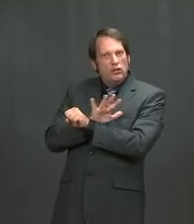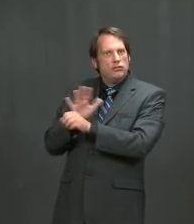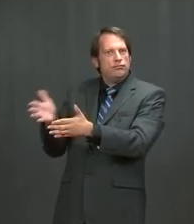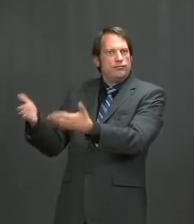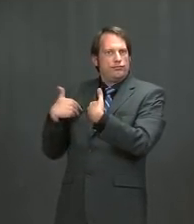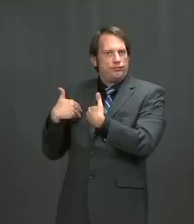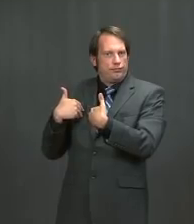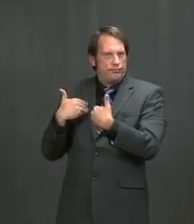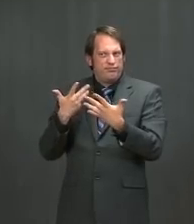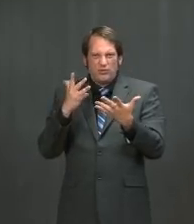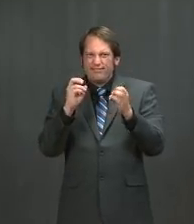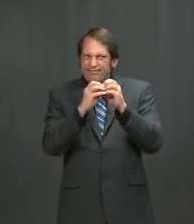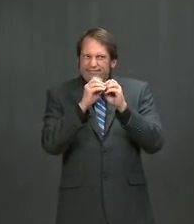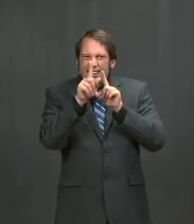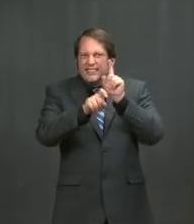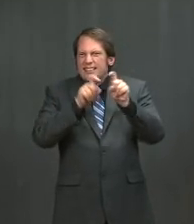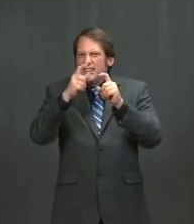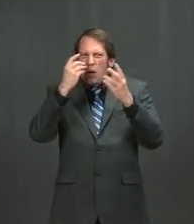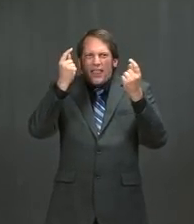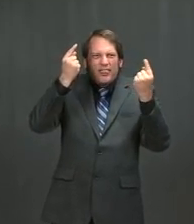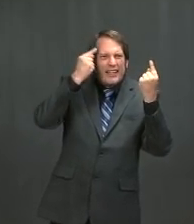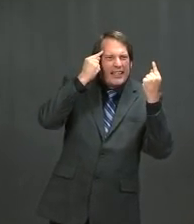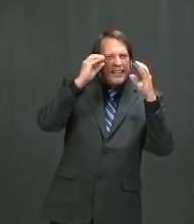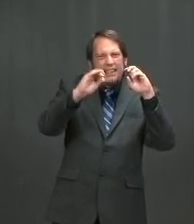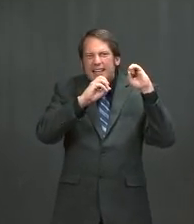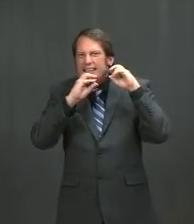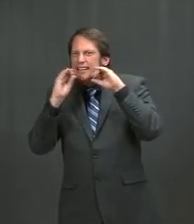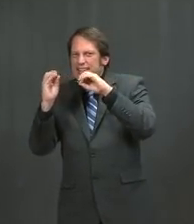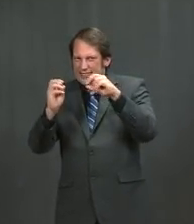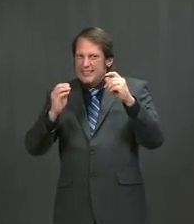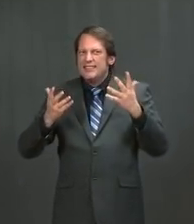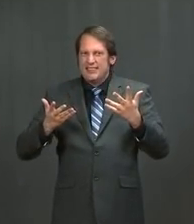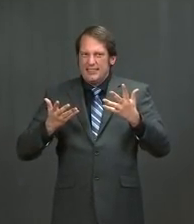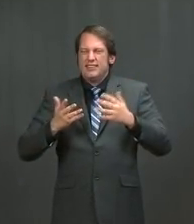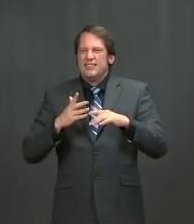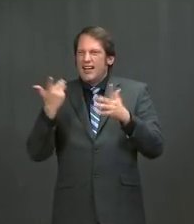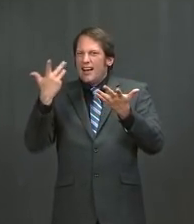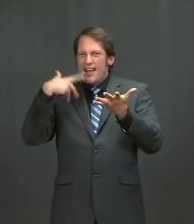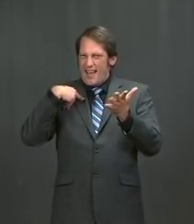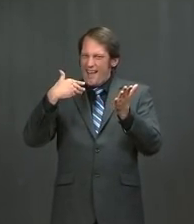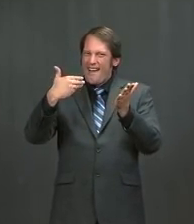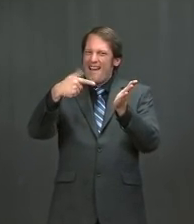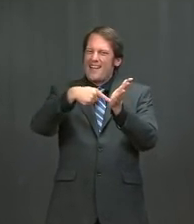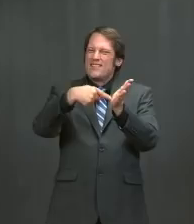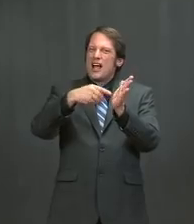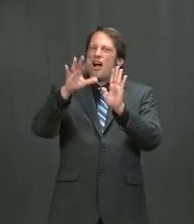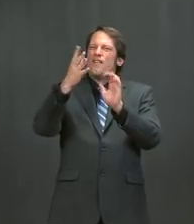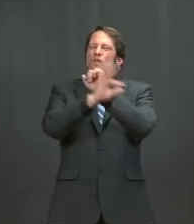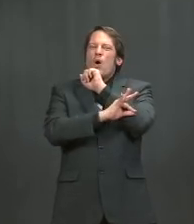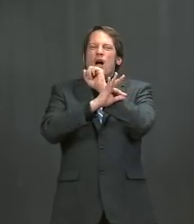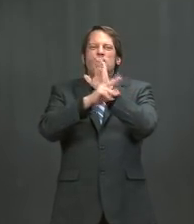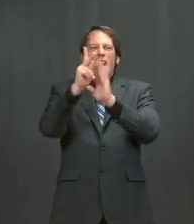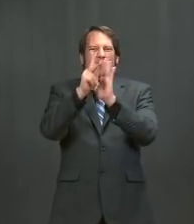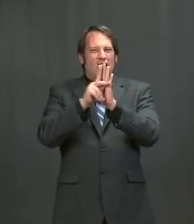he's been working on these issues -- foreign policy issues, national security issues -- for several decades now and, of course, wants to take the time to make the right decision.